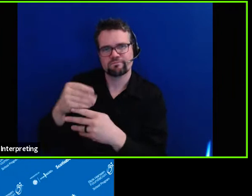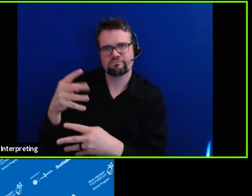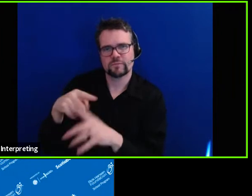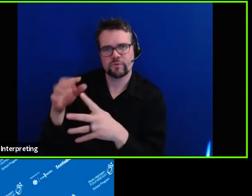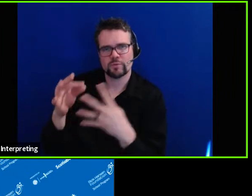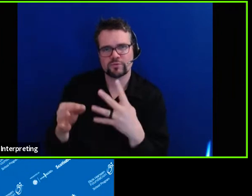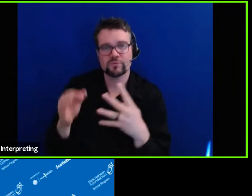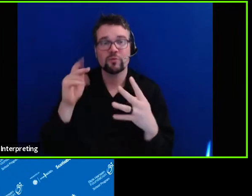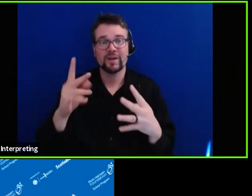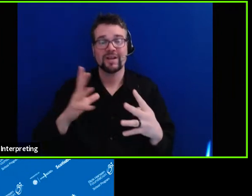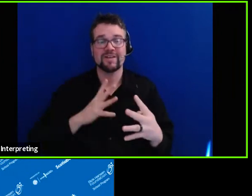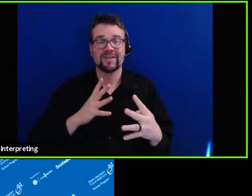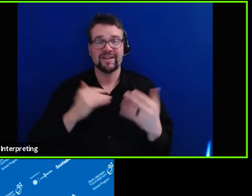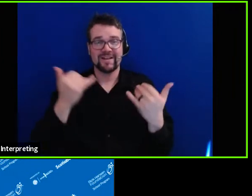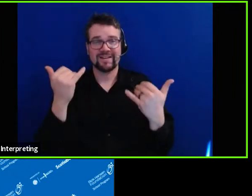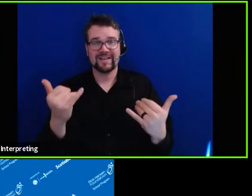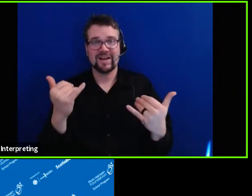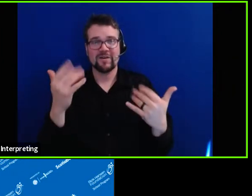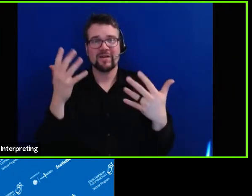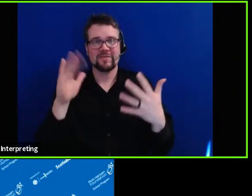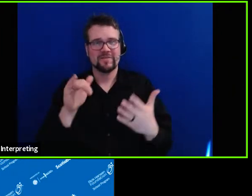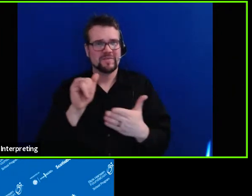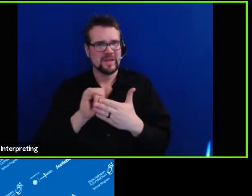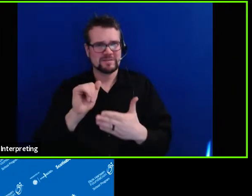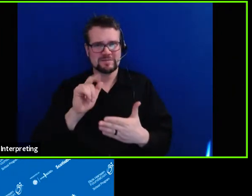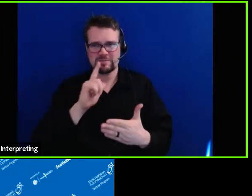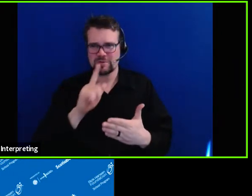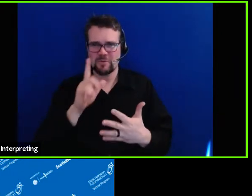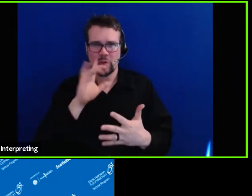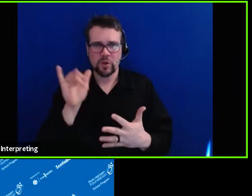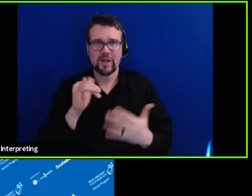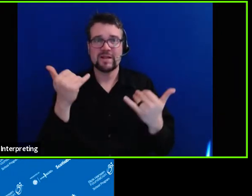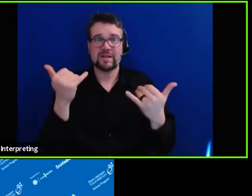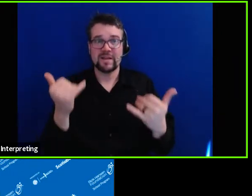THAT IS THE LOGISTICS COVERED. WITHOUT FURTHER ADO, I'M VERY